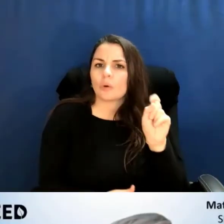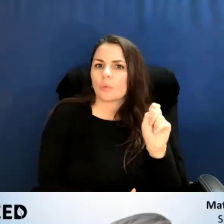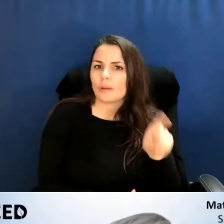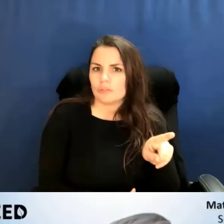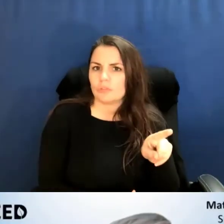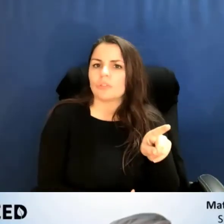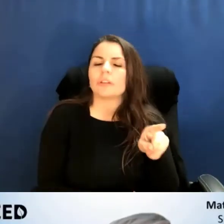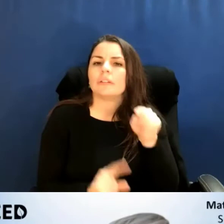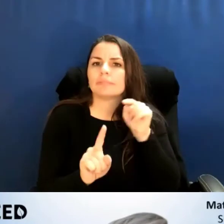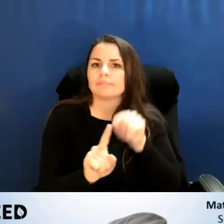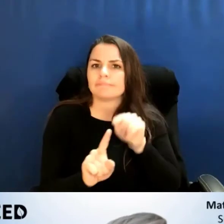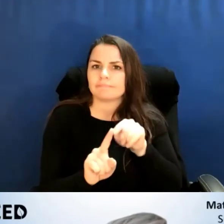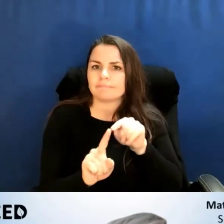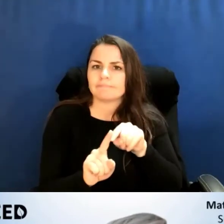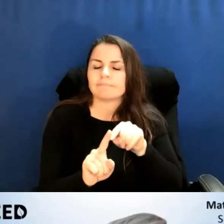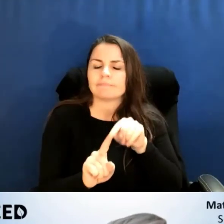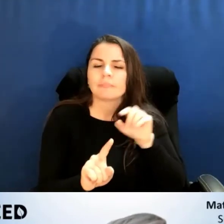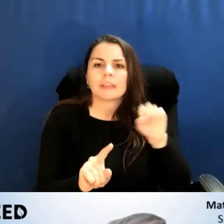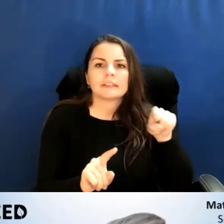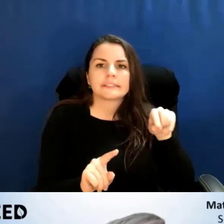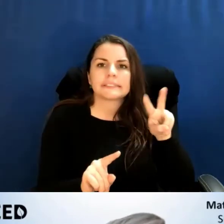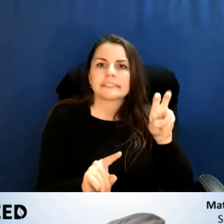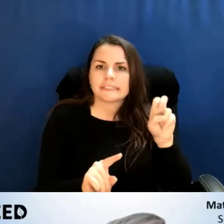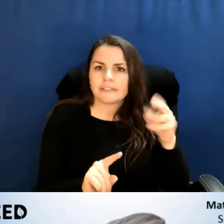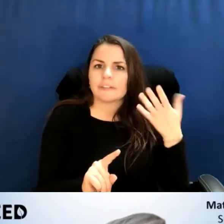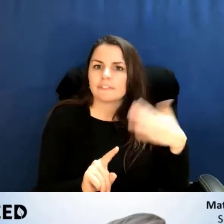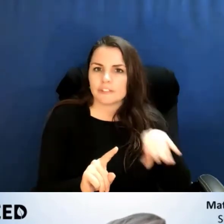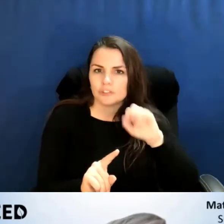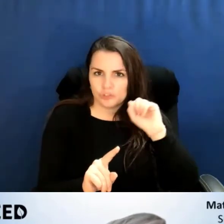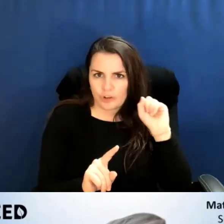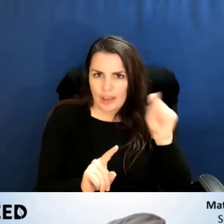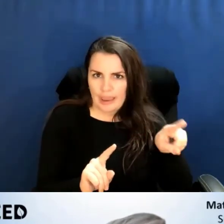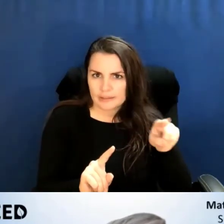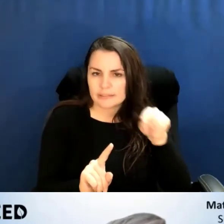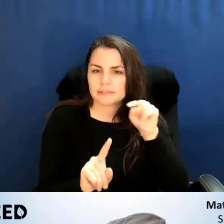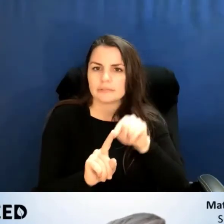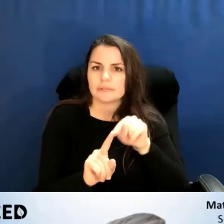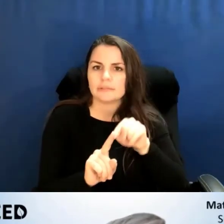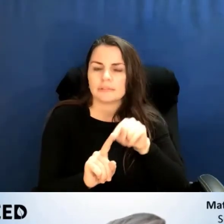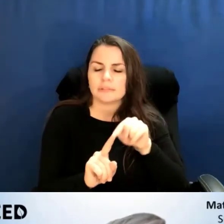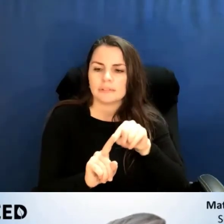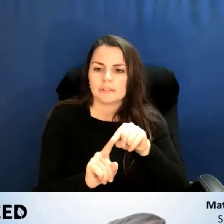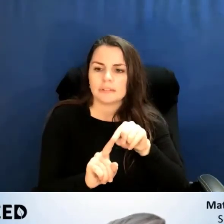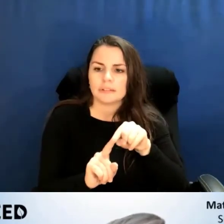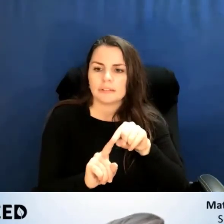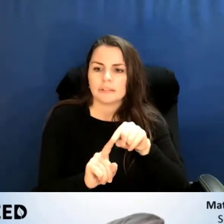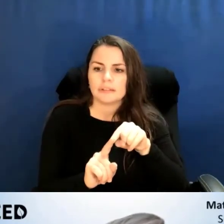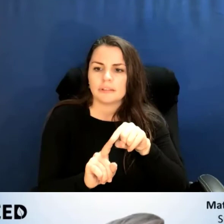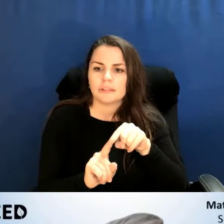that he asked back in the chat that says,